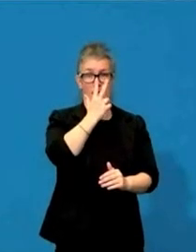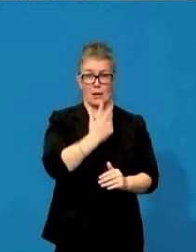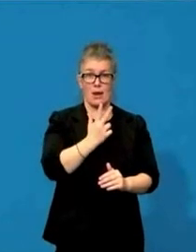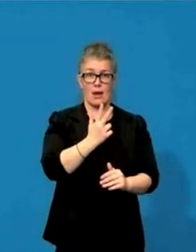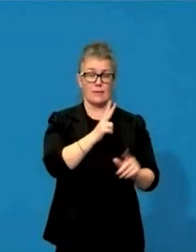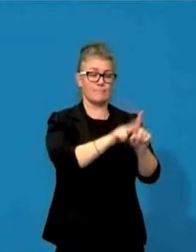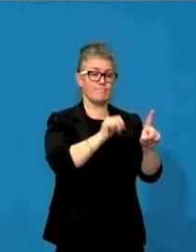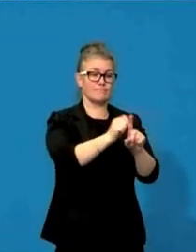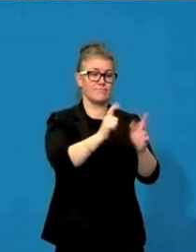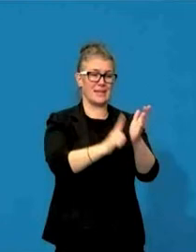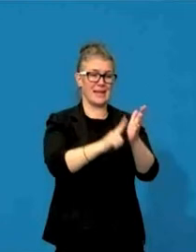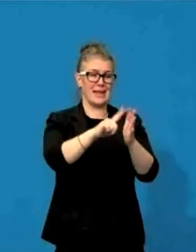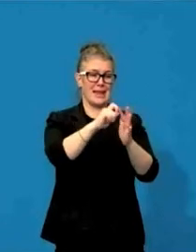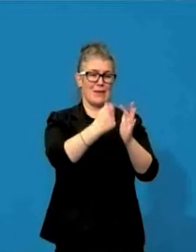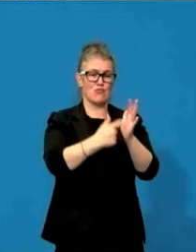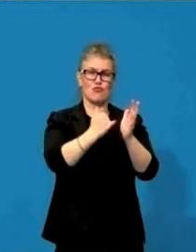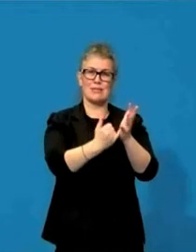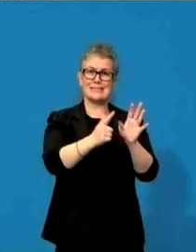was placed in a Leprosarium at the age of 8.